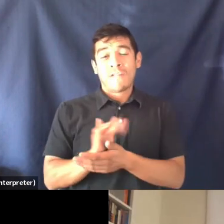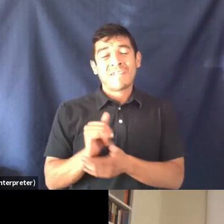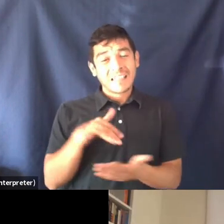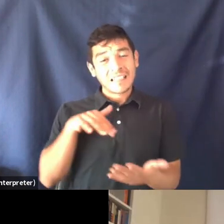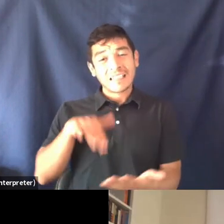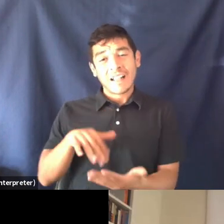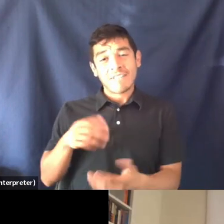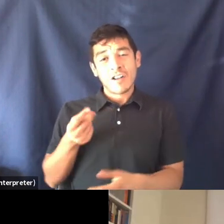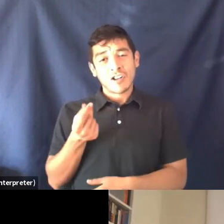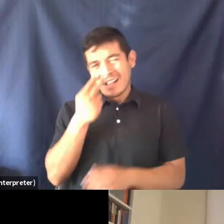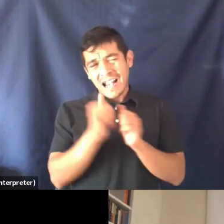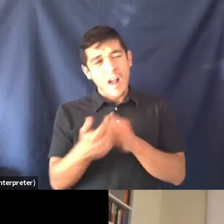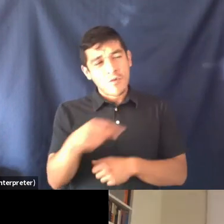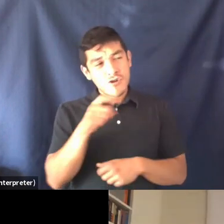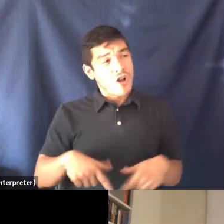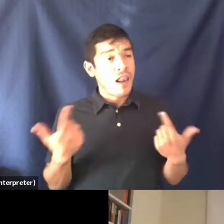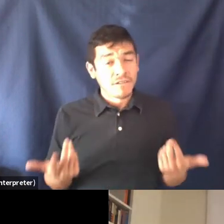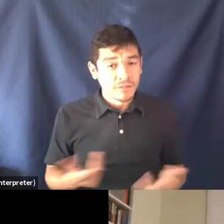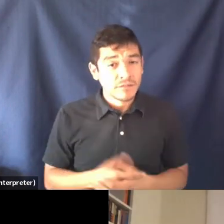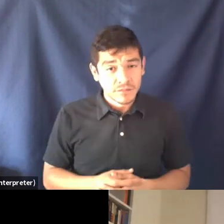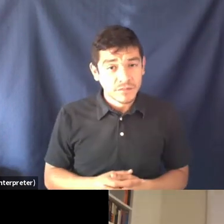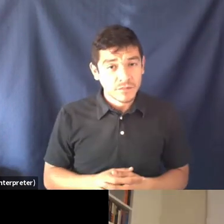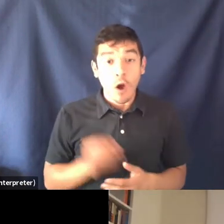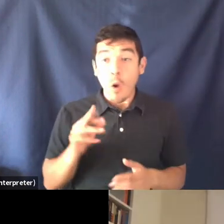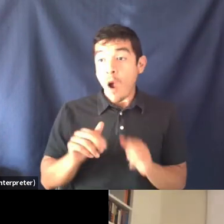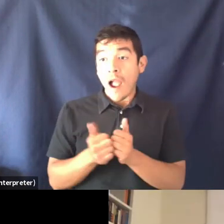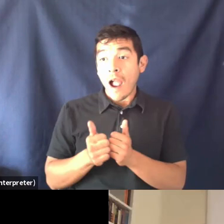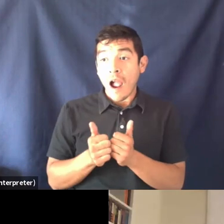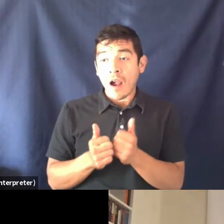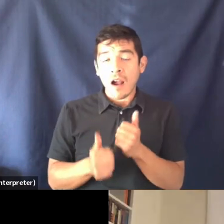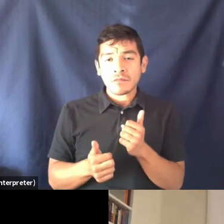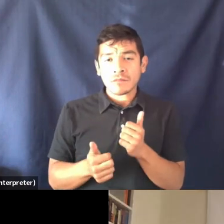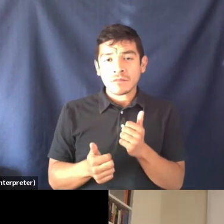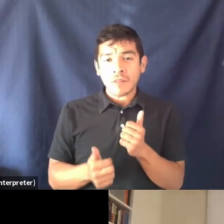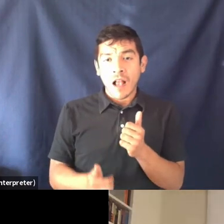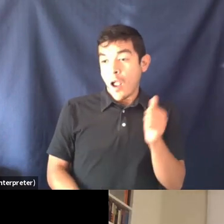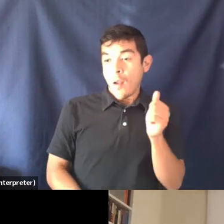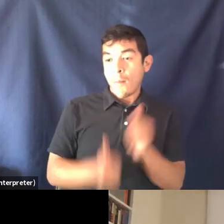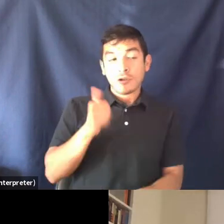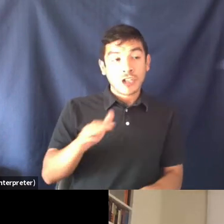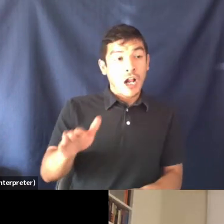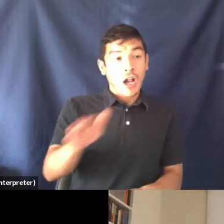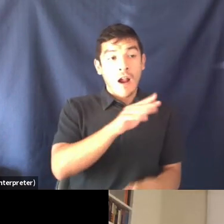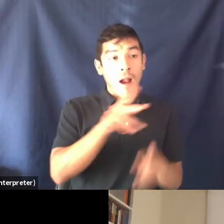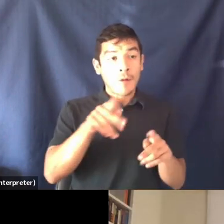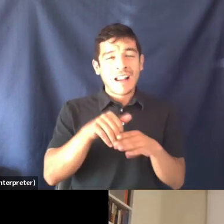or how we-- - Exactly. How the most vulnerable members of a society are treated or embraced.